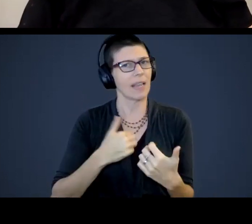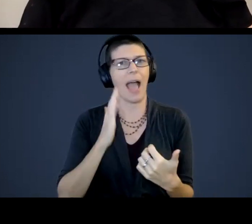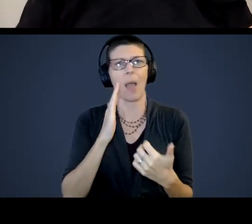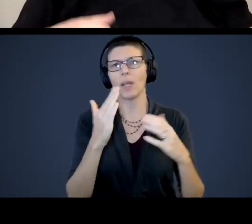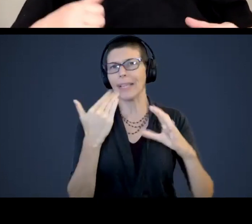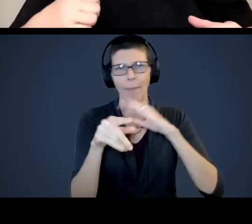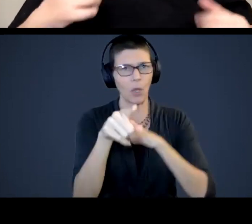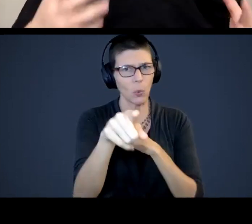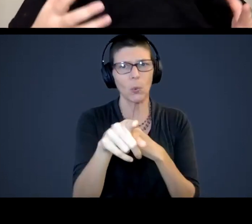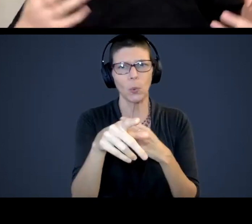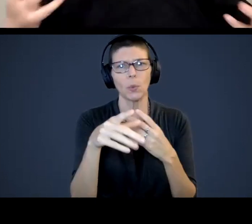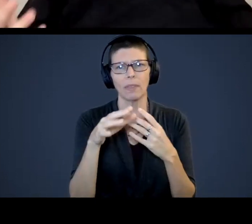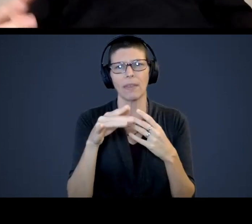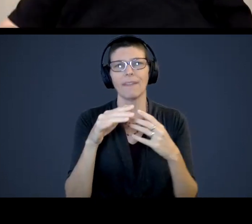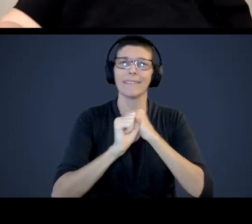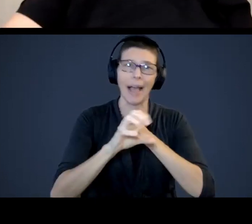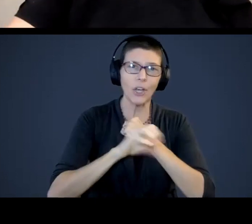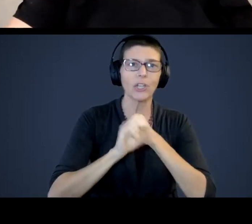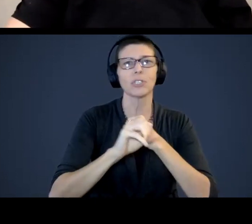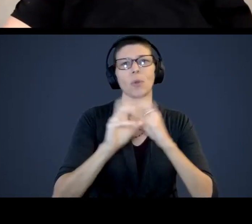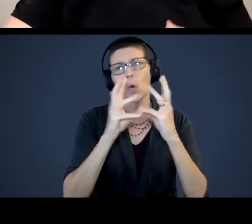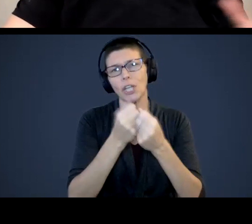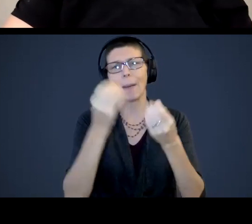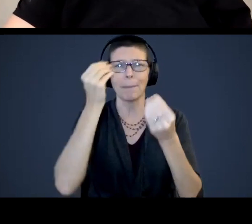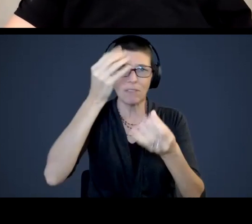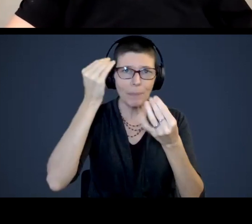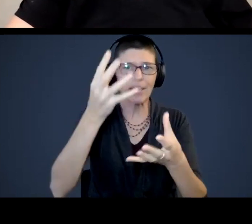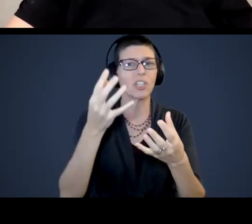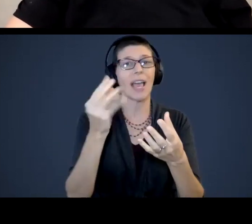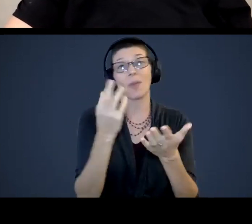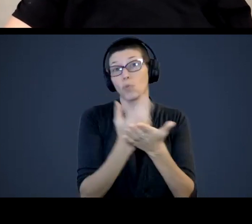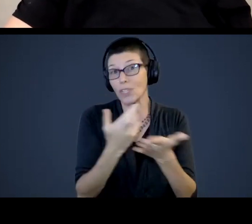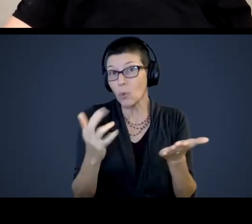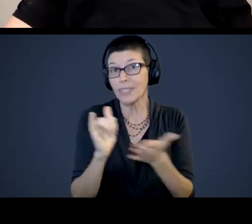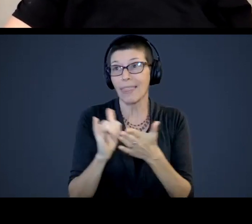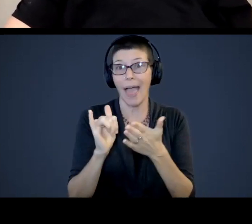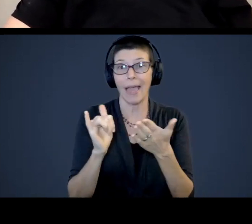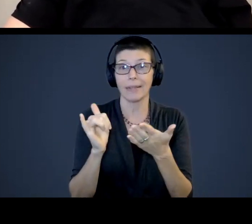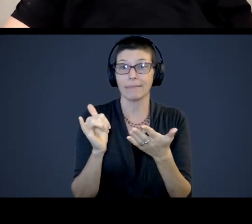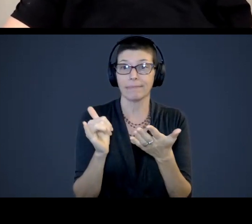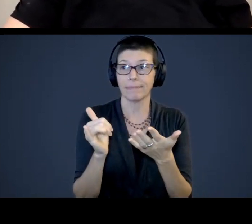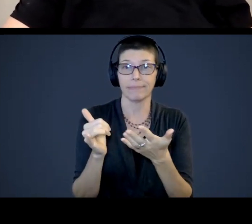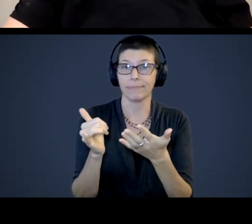out these flyers and workshop information and any resources that have come out of these workshops.